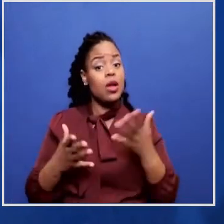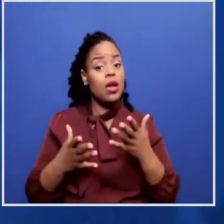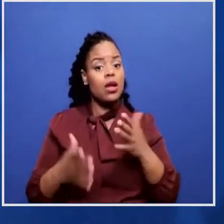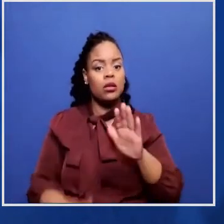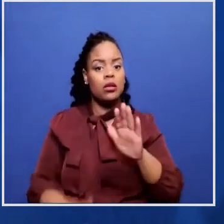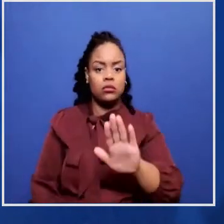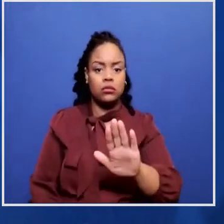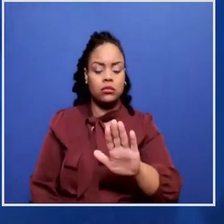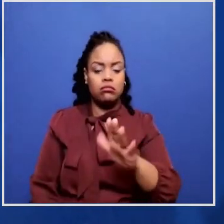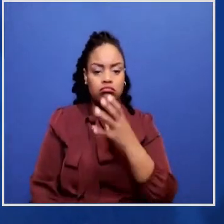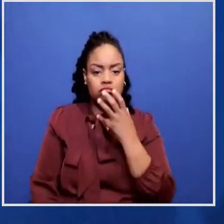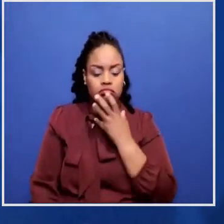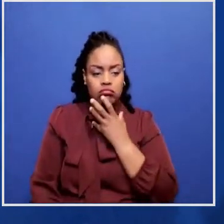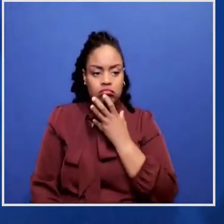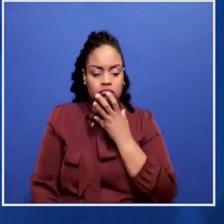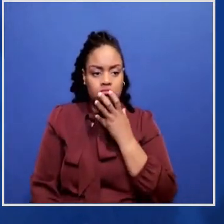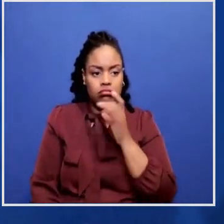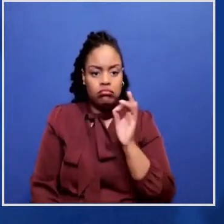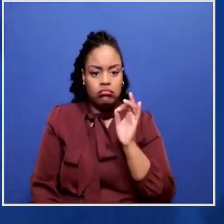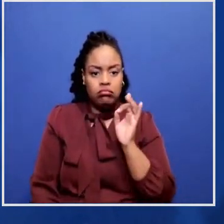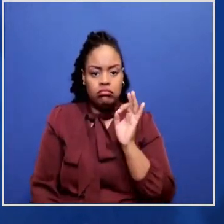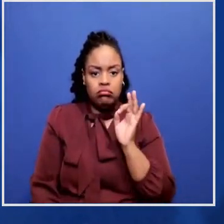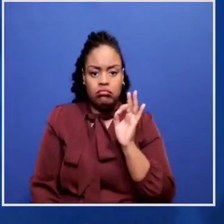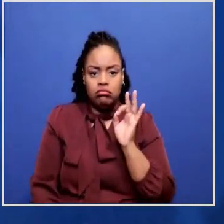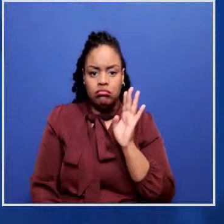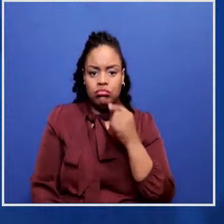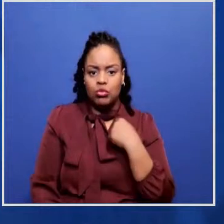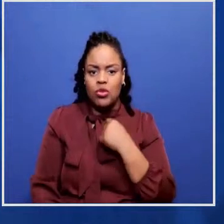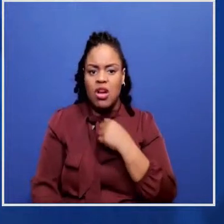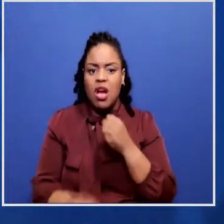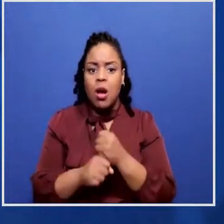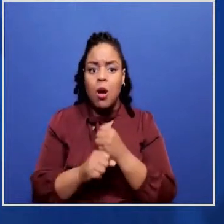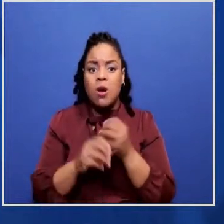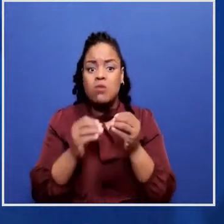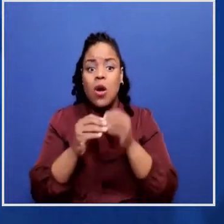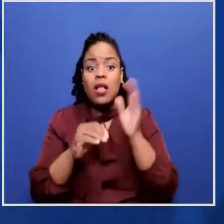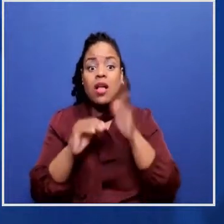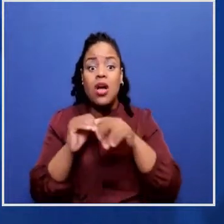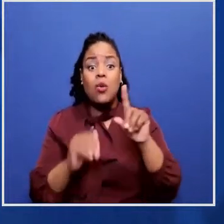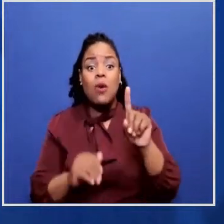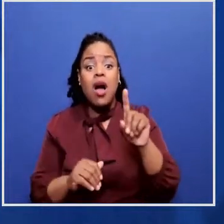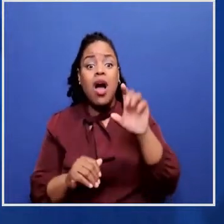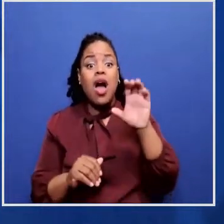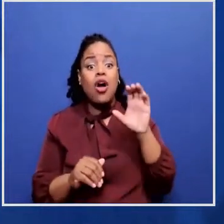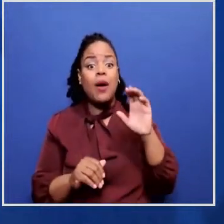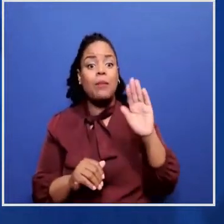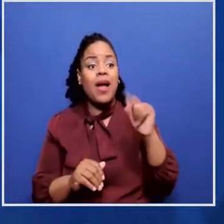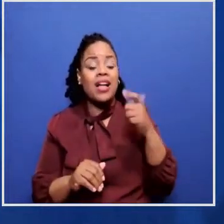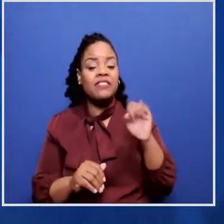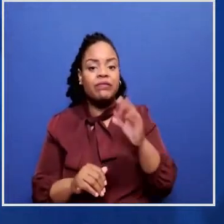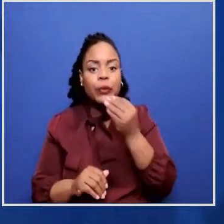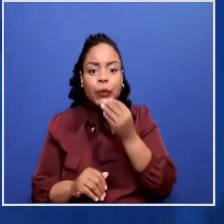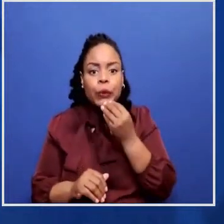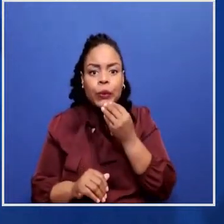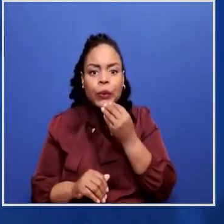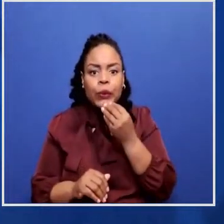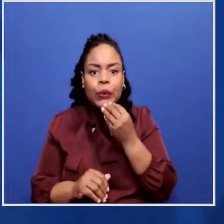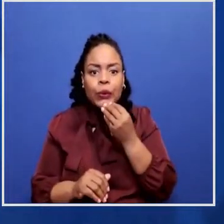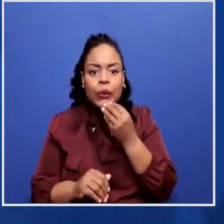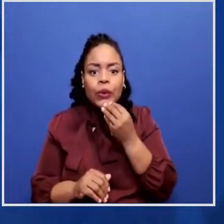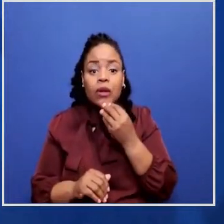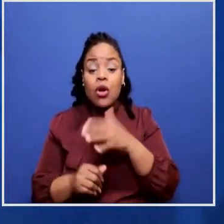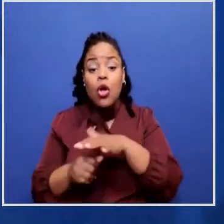THE RESPONSE FOR MY COMMUNITY